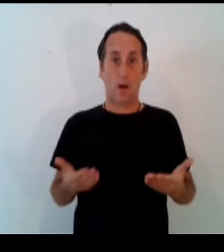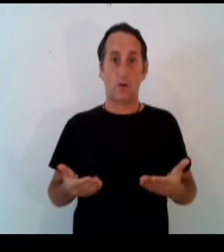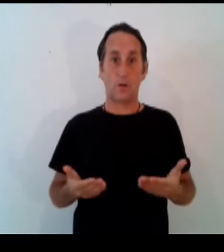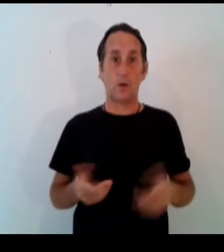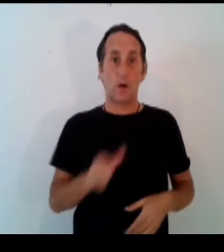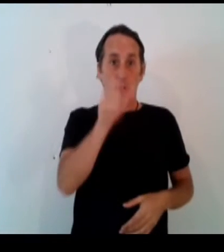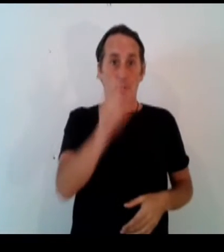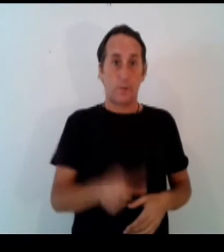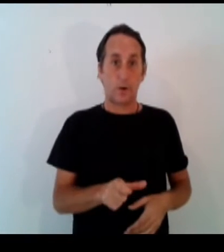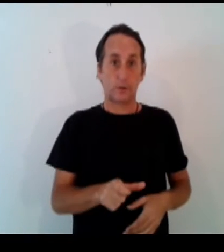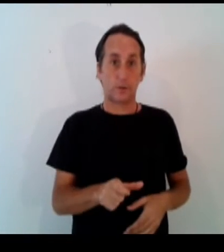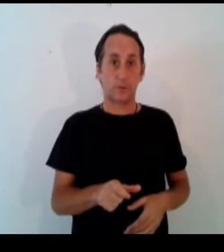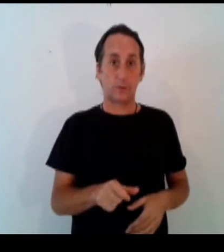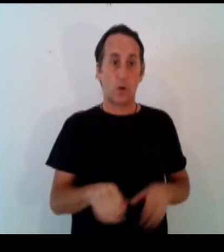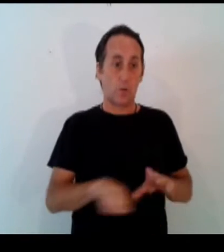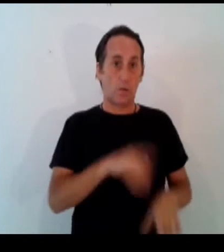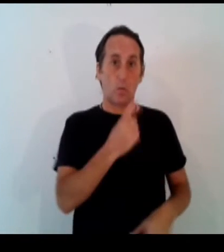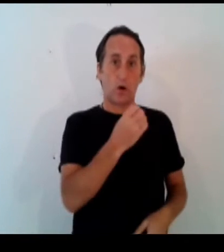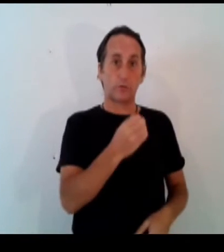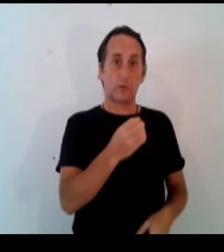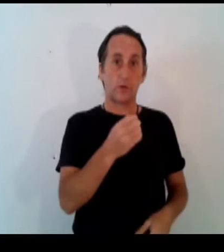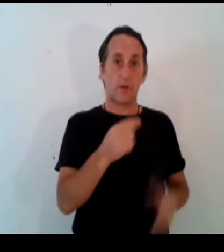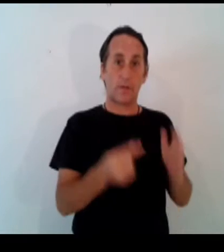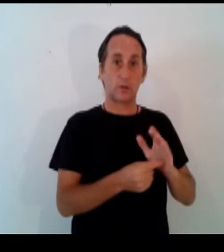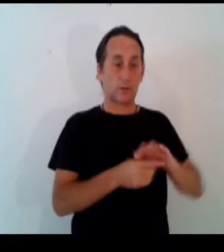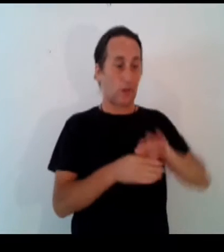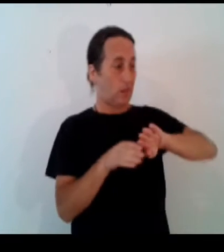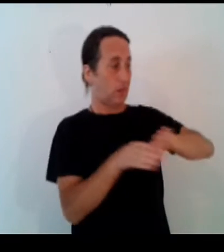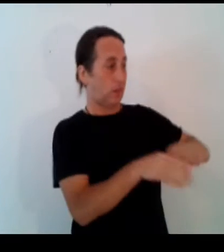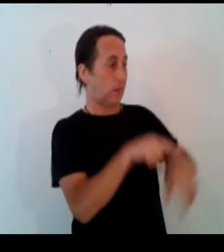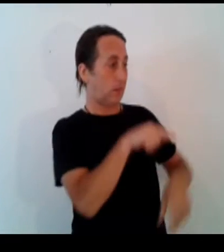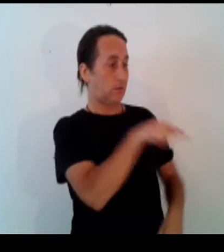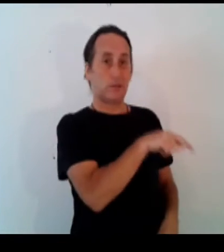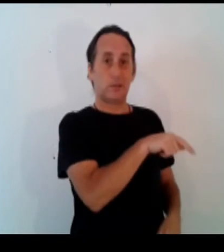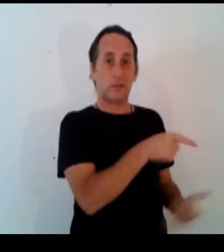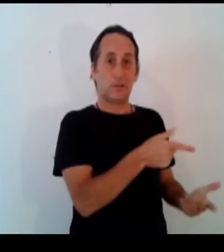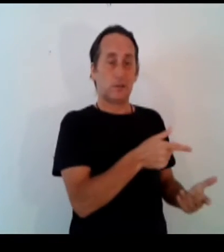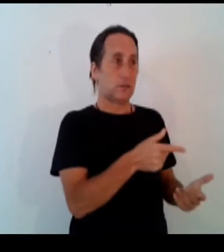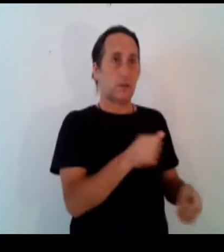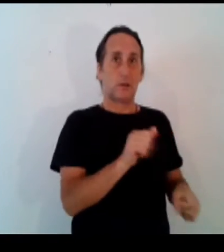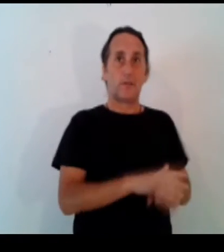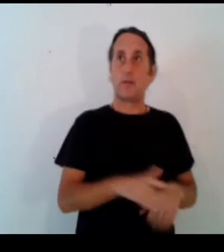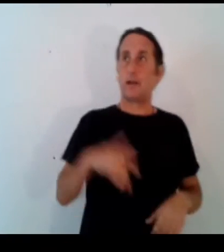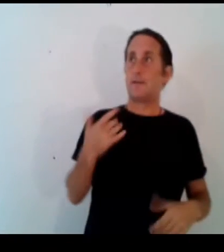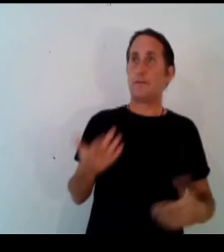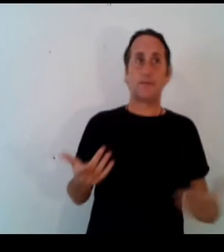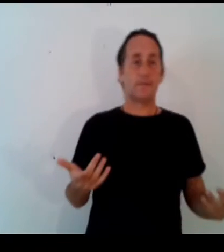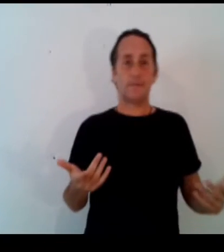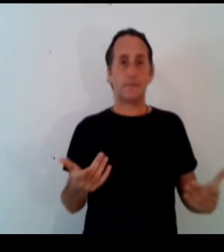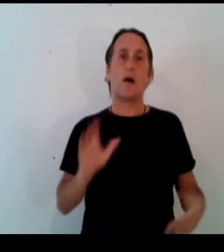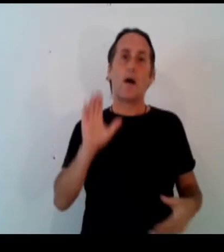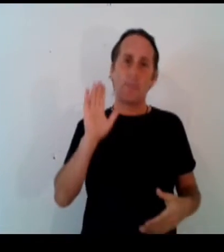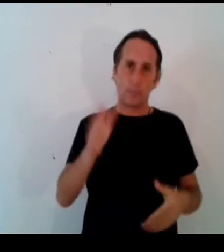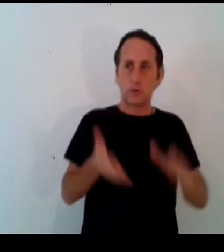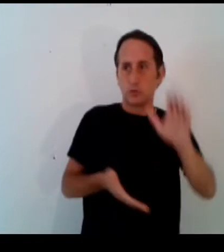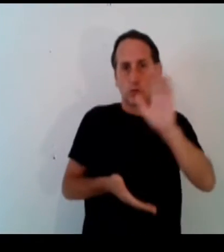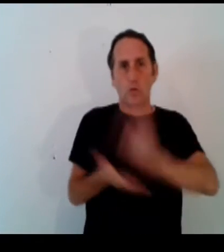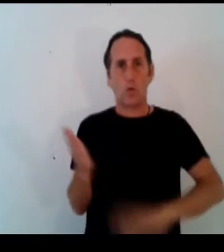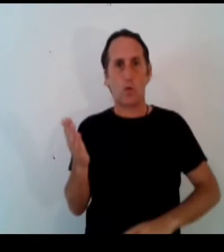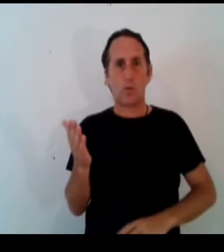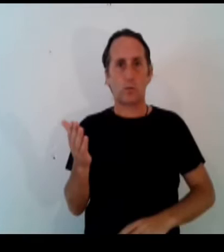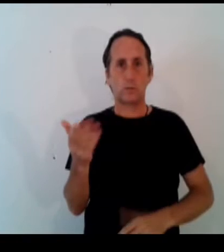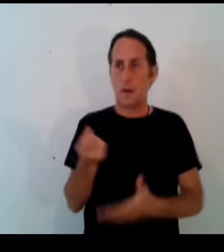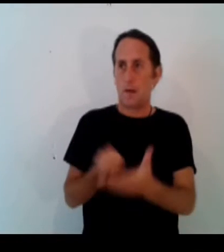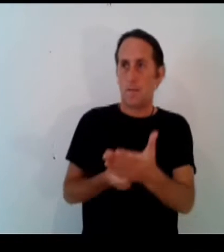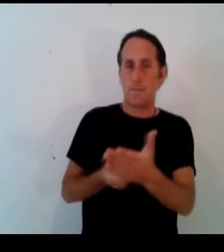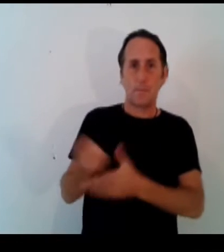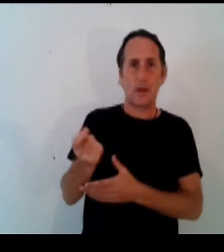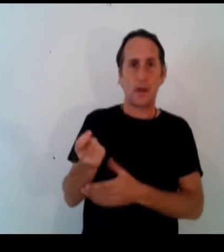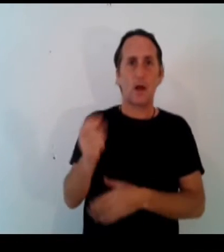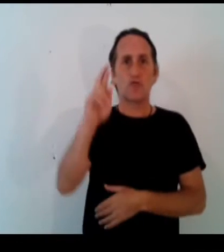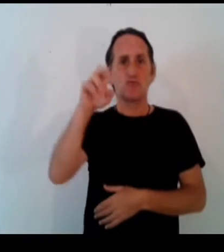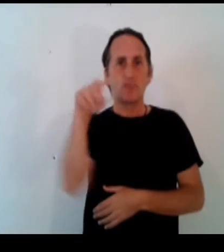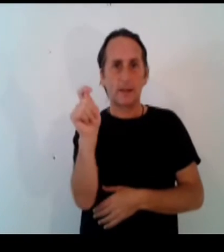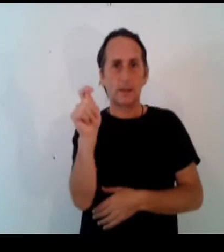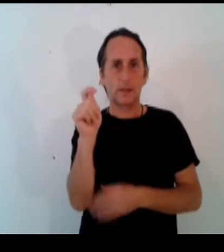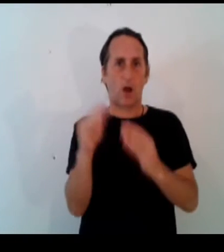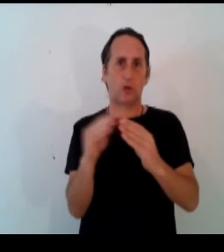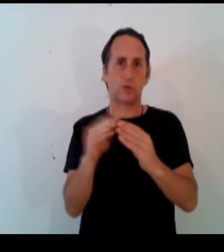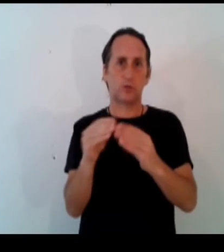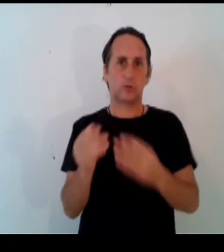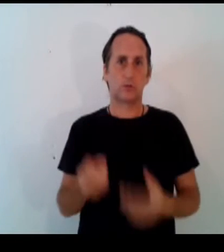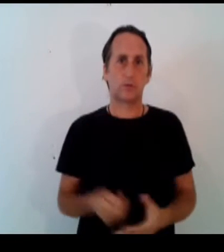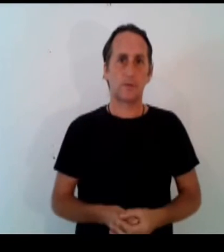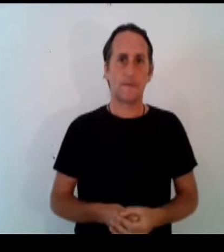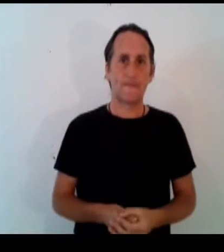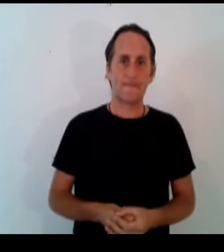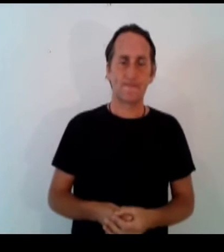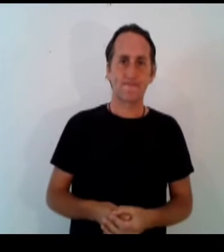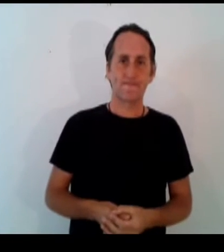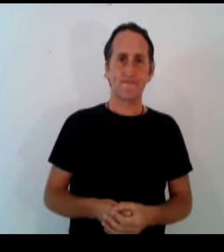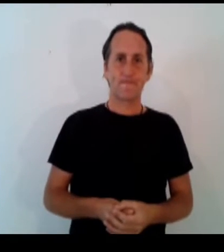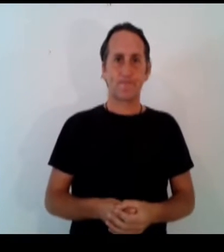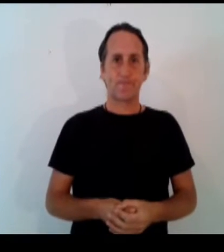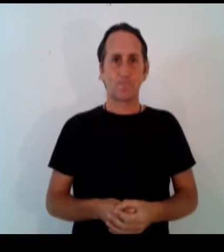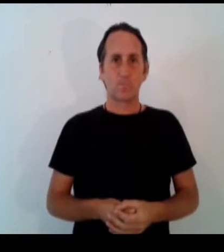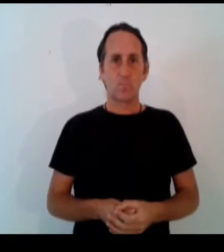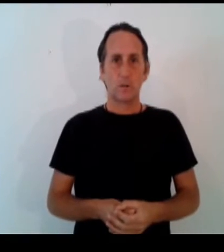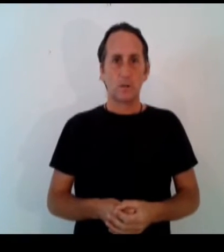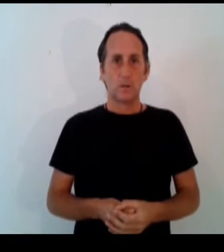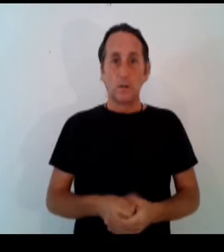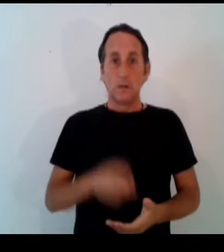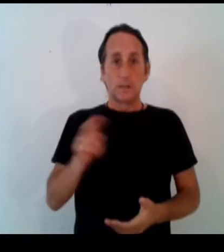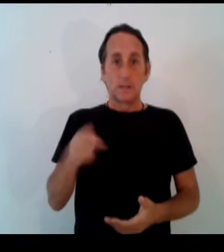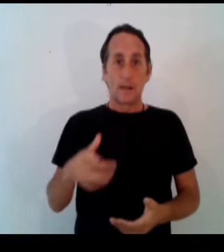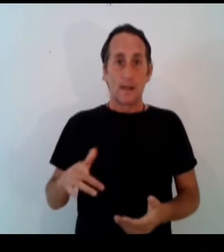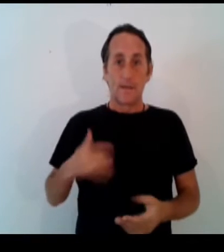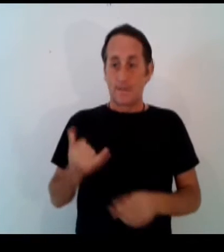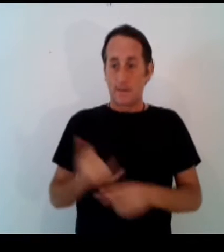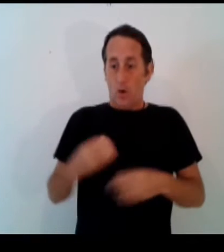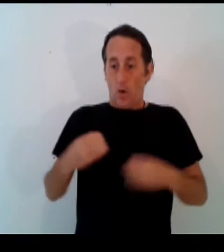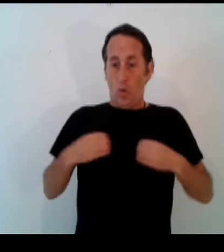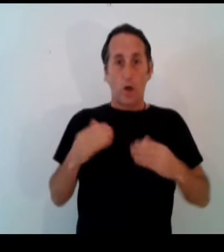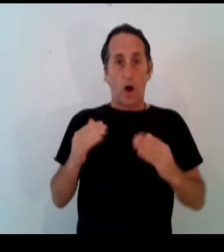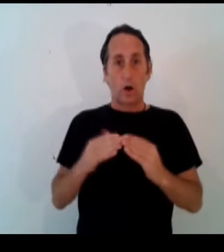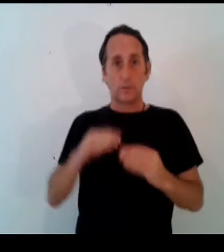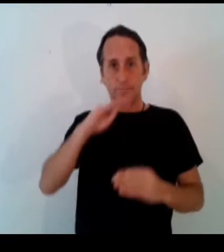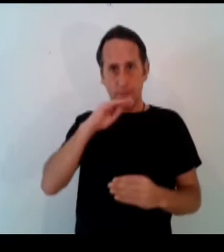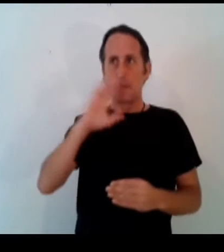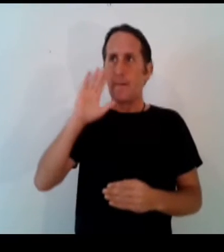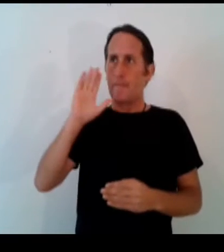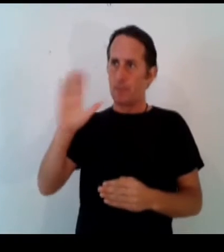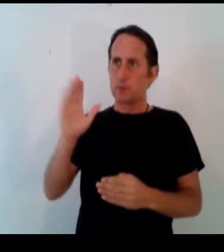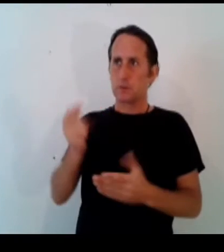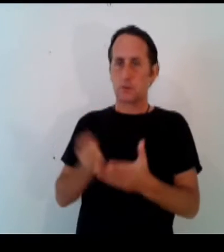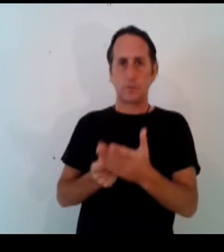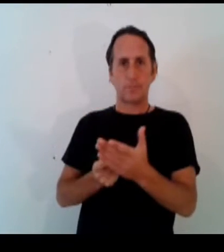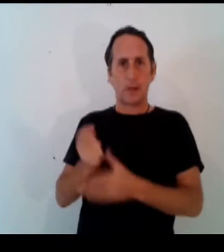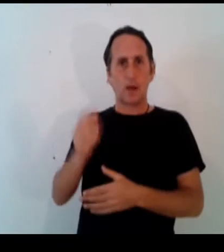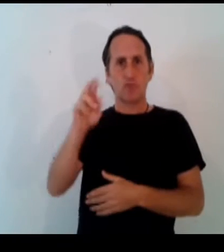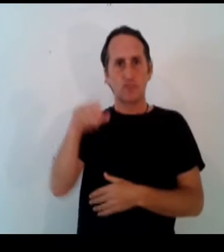So the person left with the €100,000 in order to live must go and rent a house. They can't live in their own house so they have to rent a house